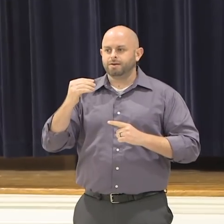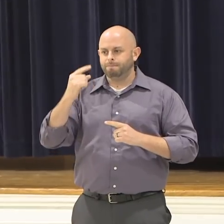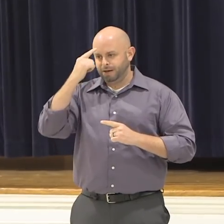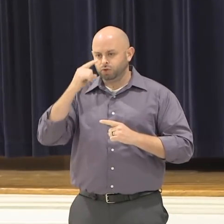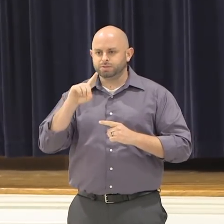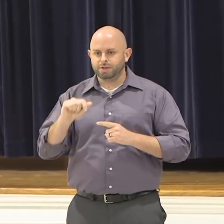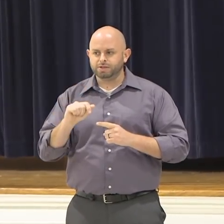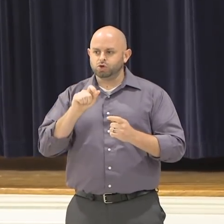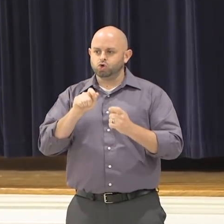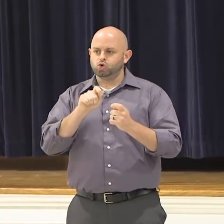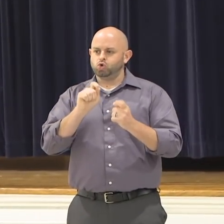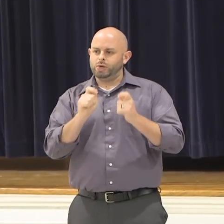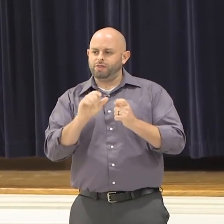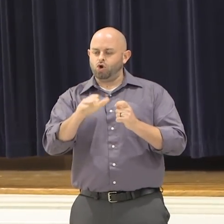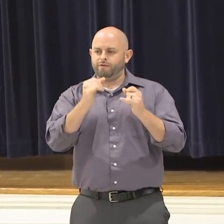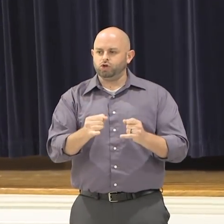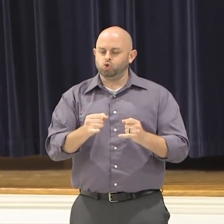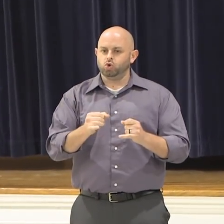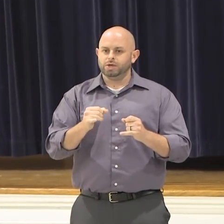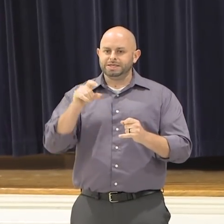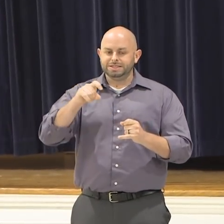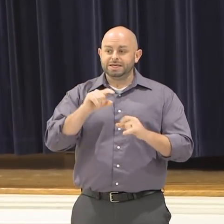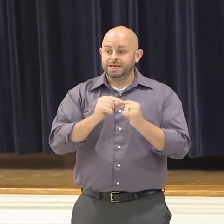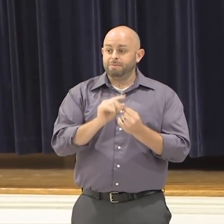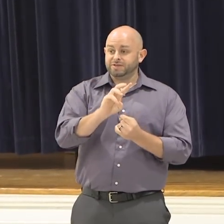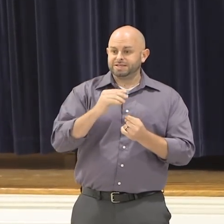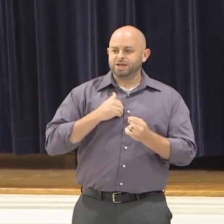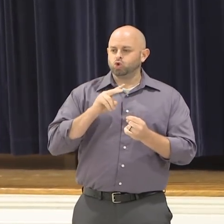their individual needs the team of six fulfills about 2,000 work orders for